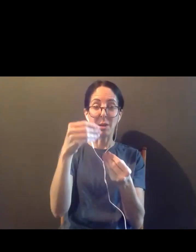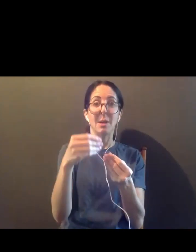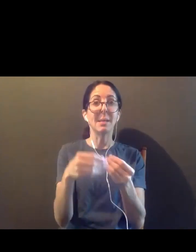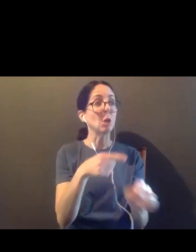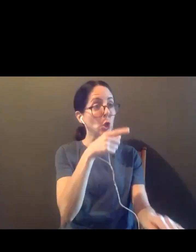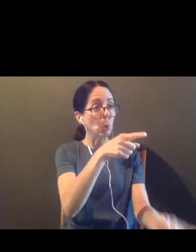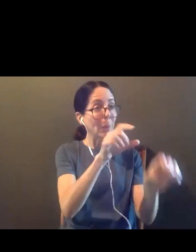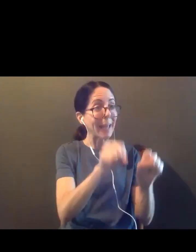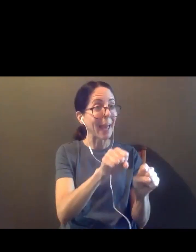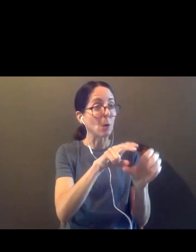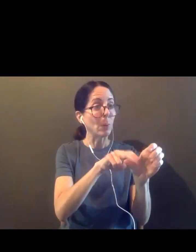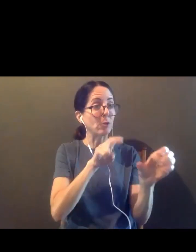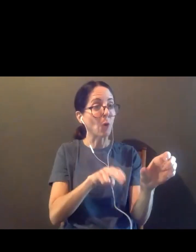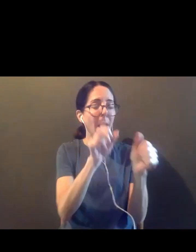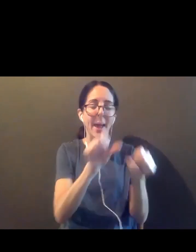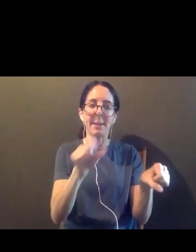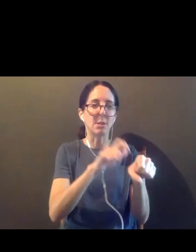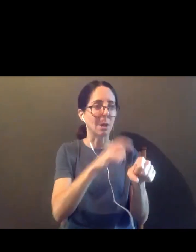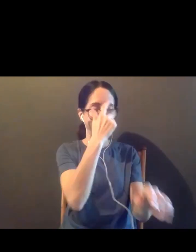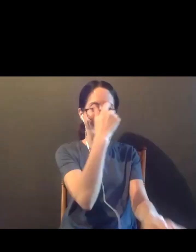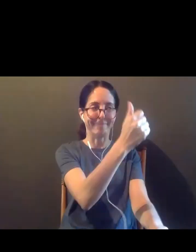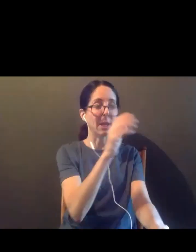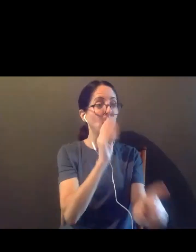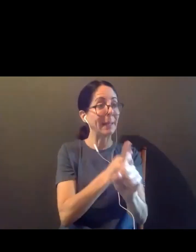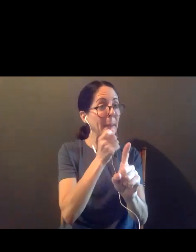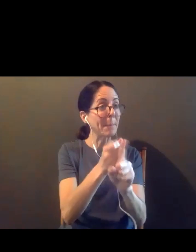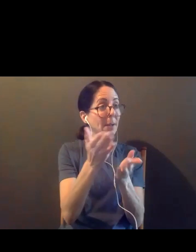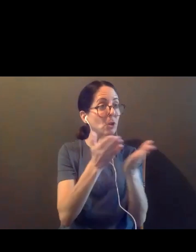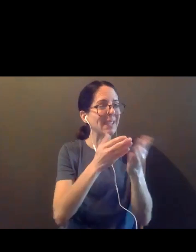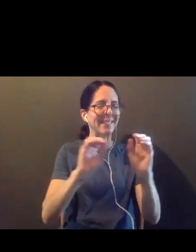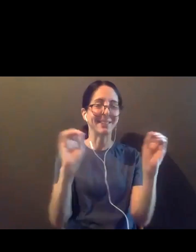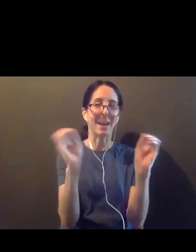to withdraw the study at any time and it will not impact your services, who you can talk